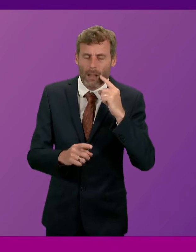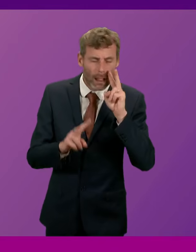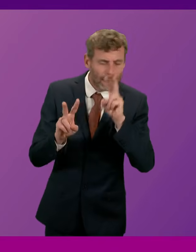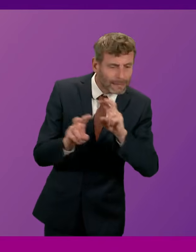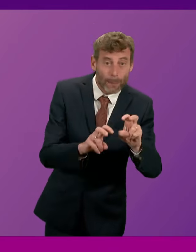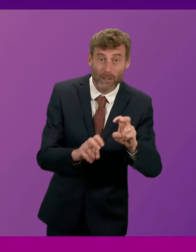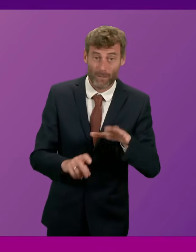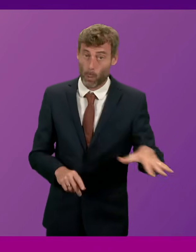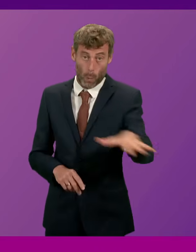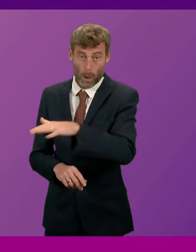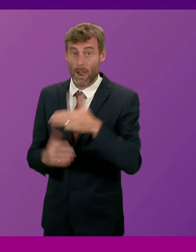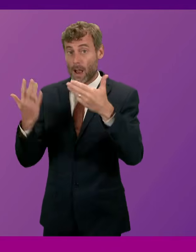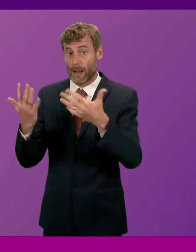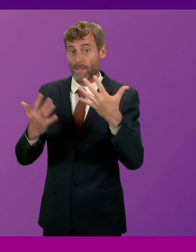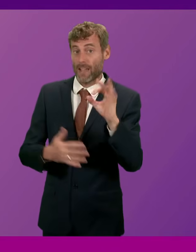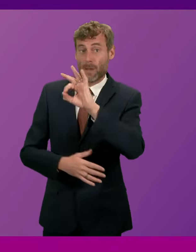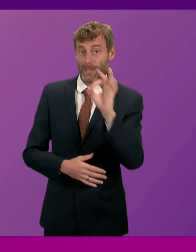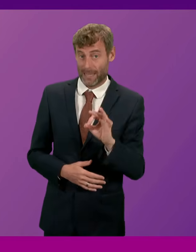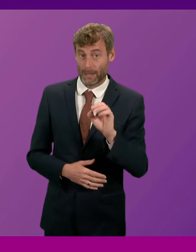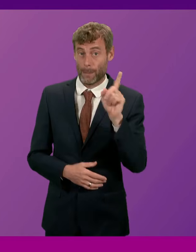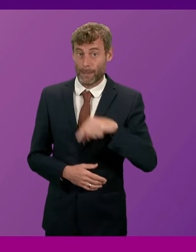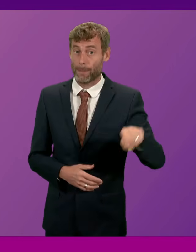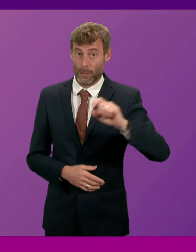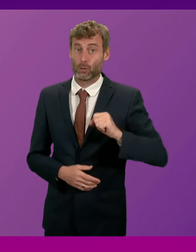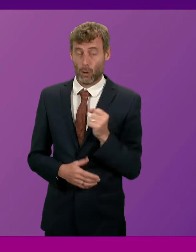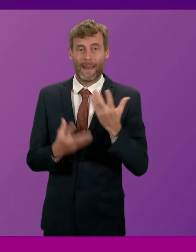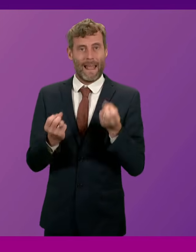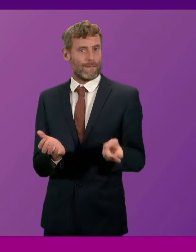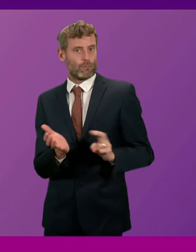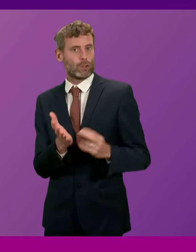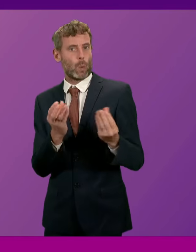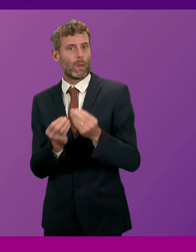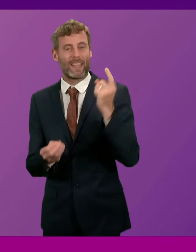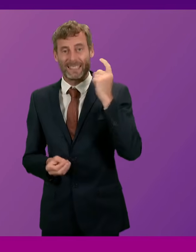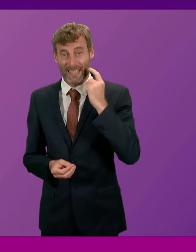95 per cent of people in Scotland are registered with dentists. More than 7 million courses of